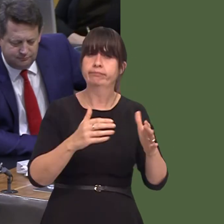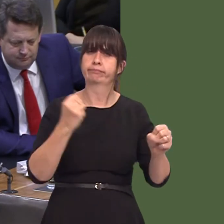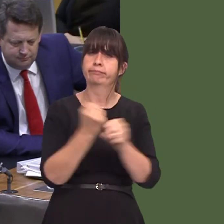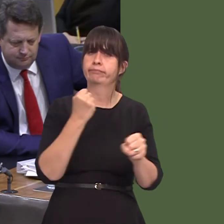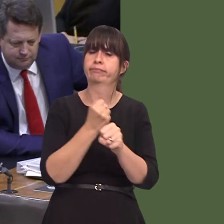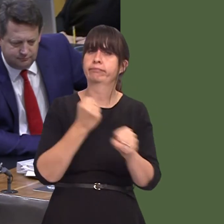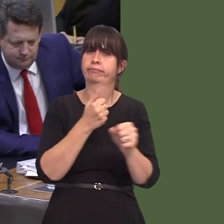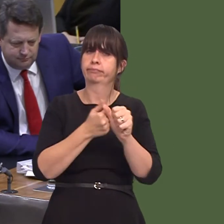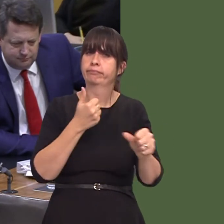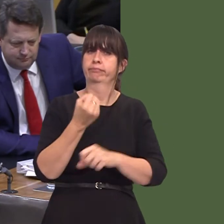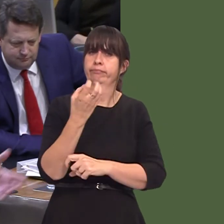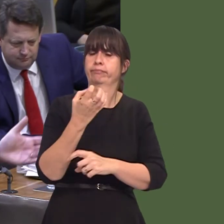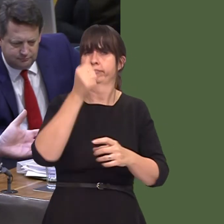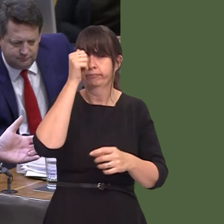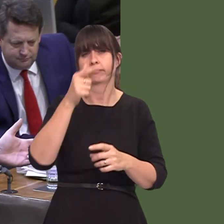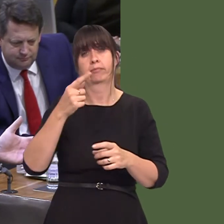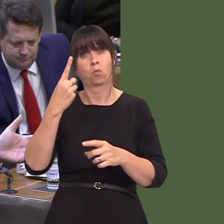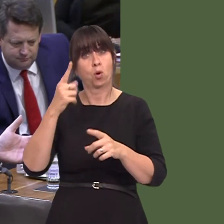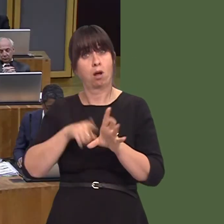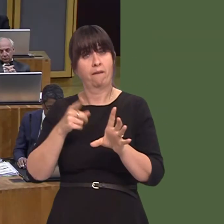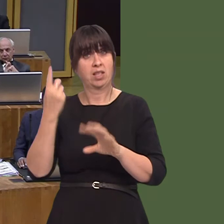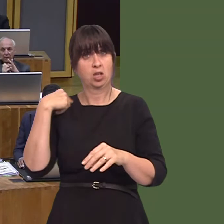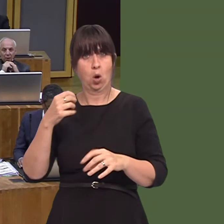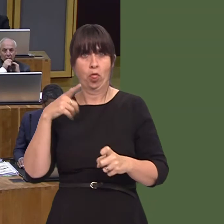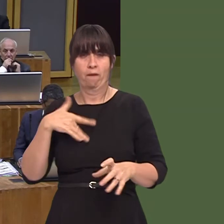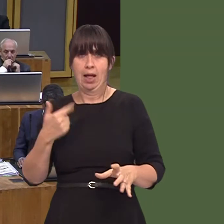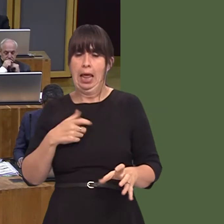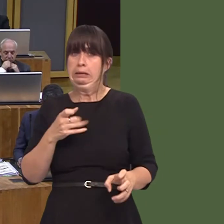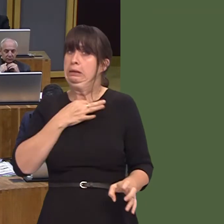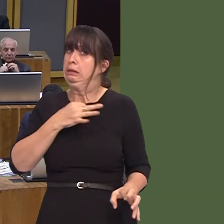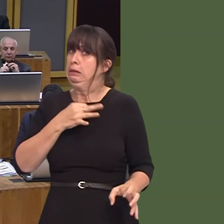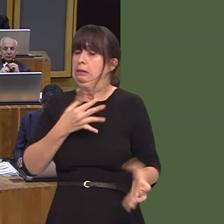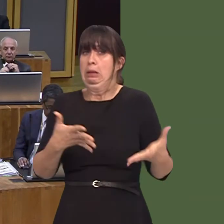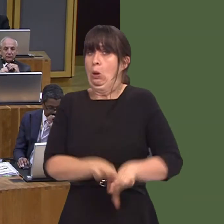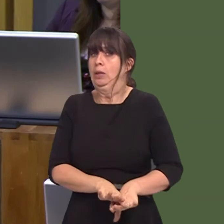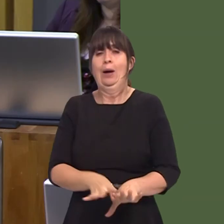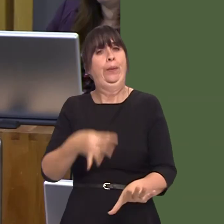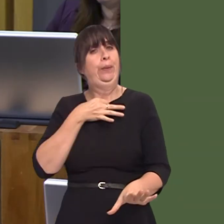A year and a half ago, he will know, things were bleak as far as the steelworks were concerned.